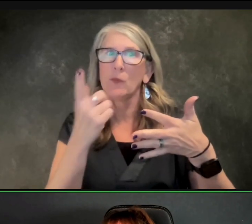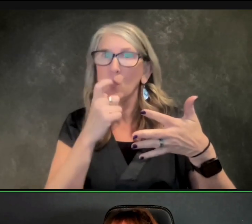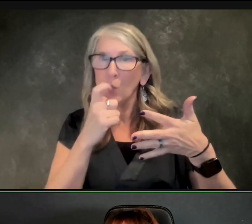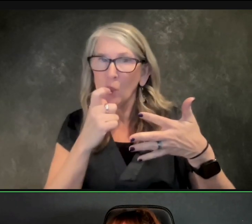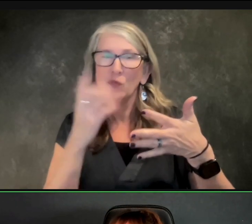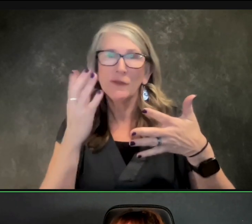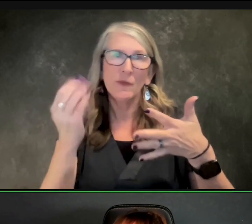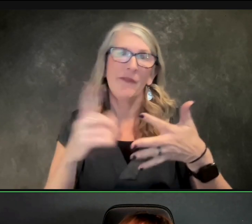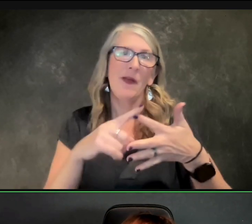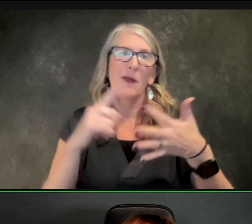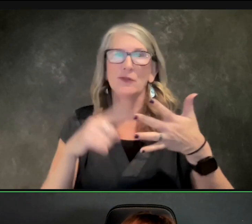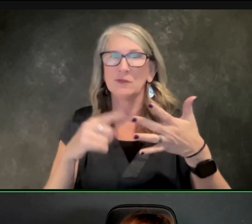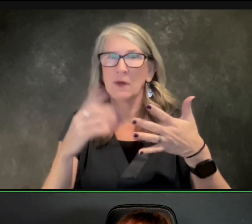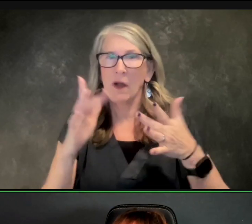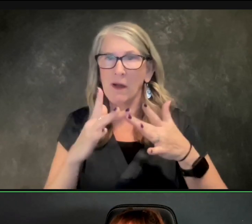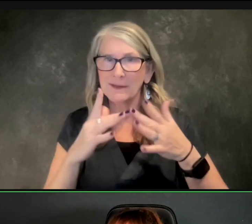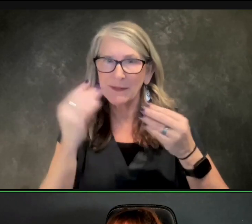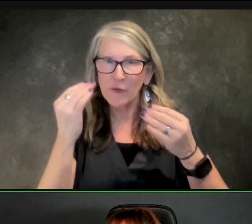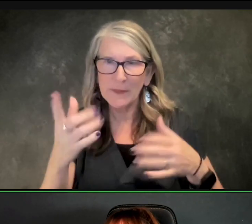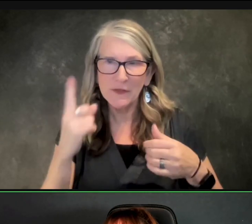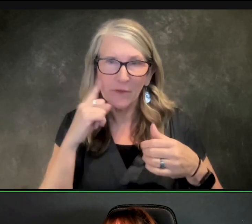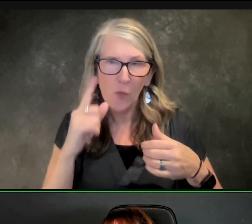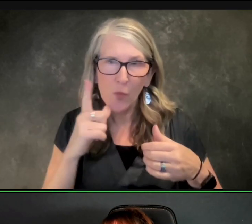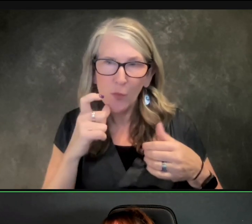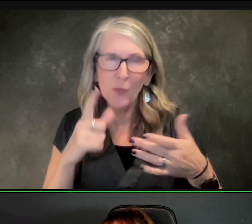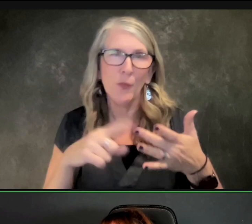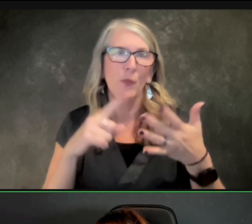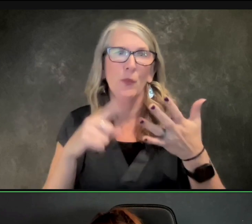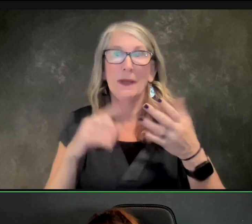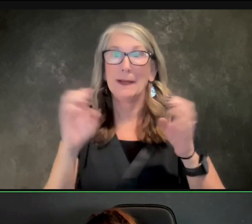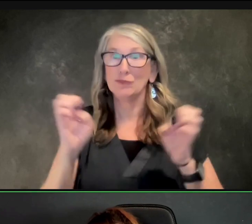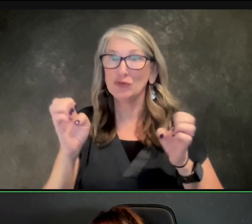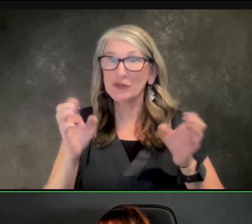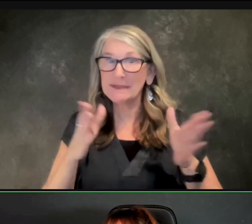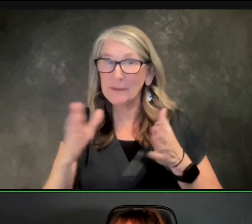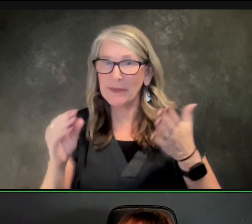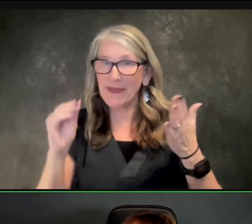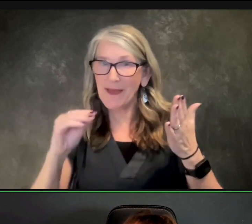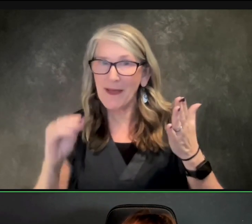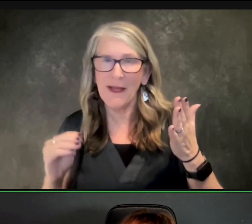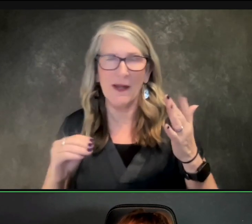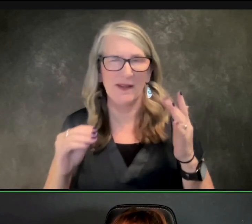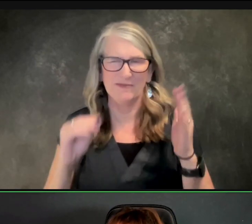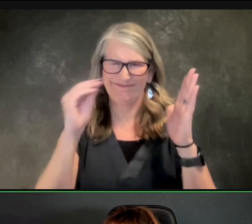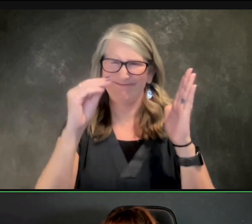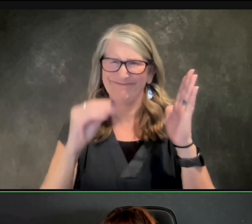This toolkit will walk you through who to contact, when to contact them.